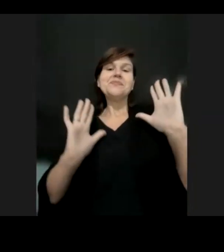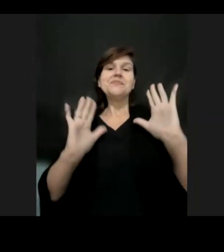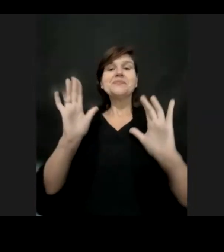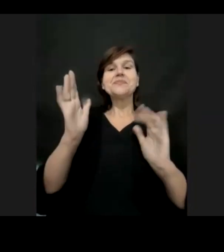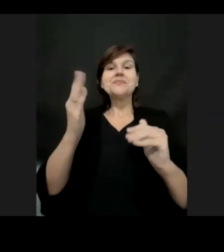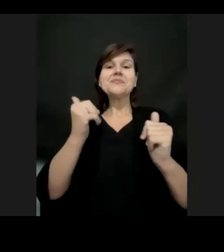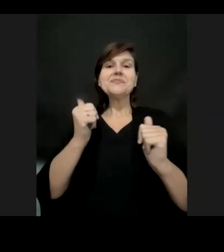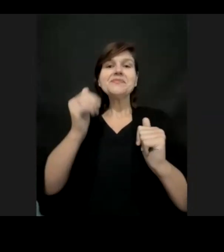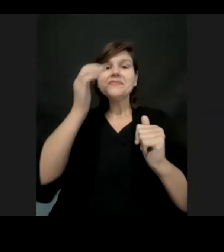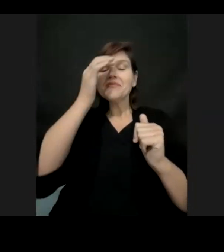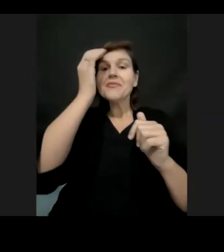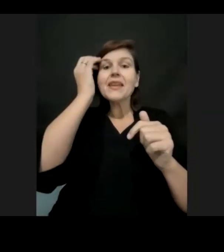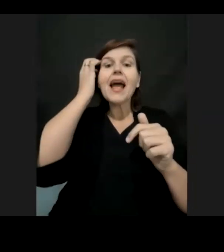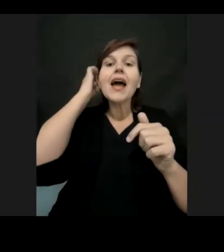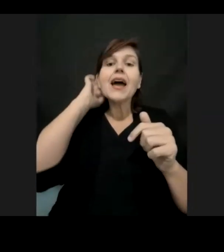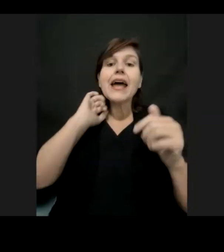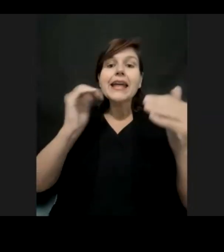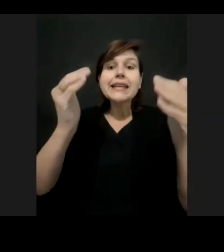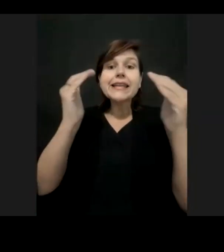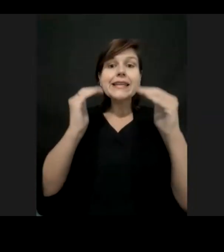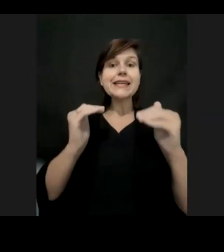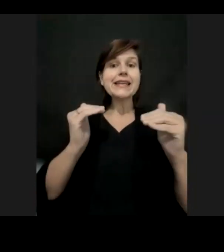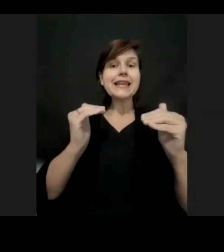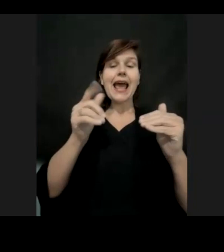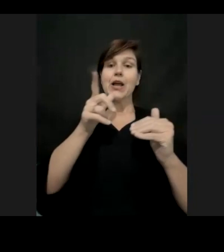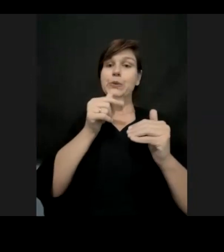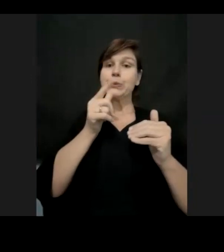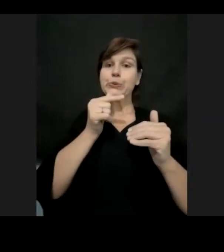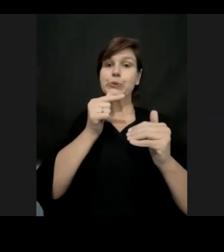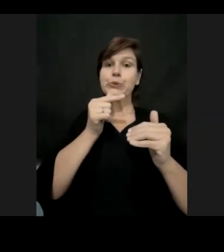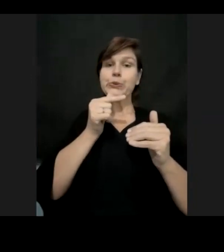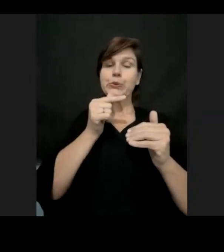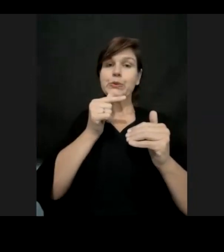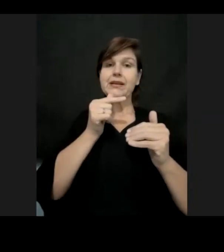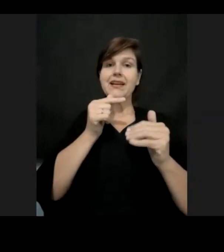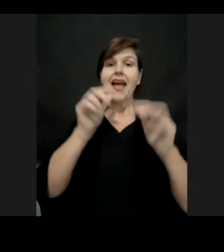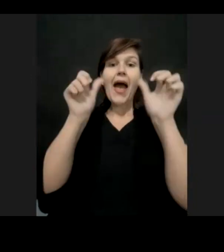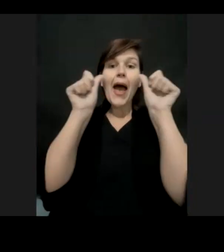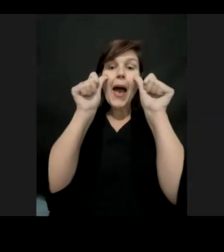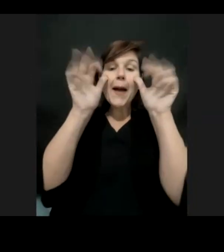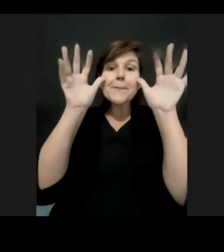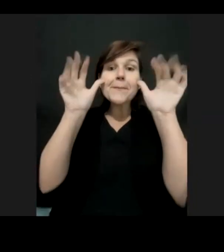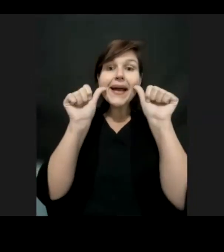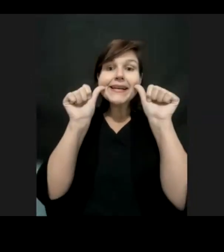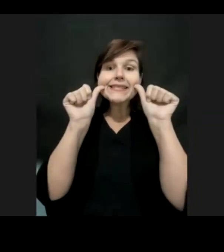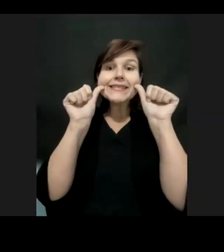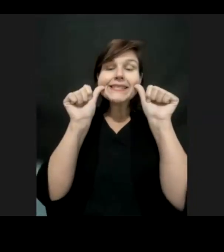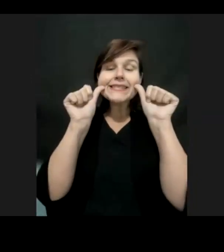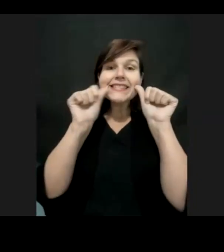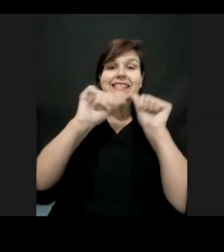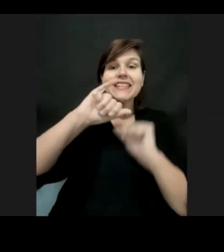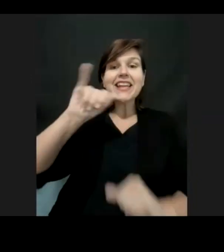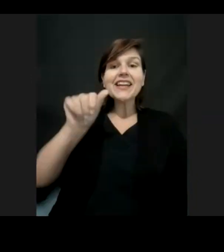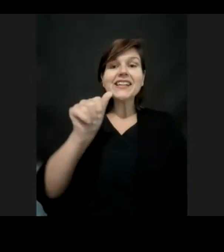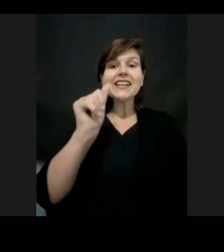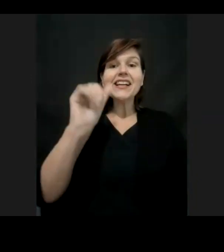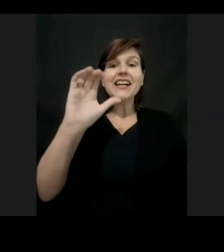Next up, it’s the incredible, amazing Jackson! Here we go, Jackson.